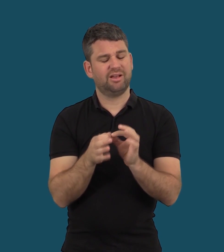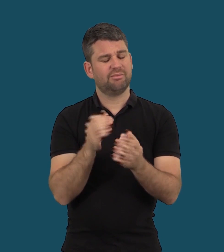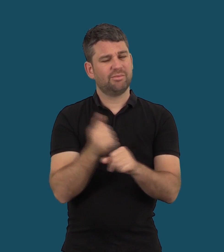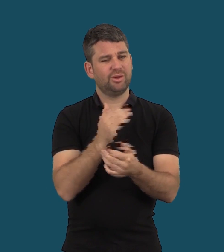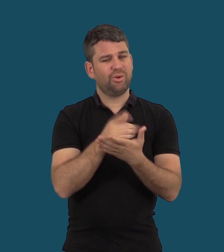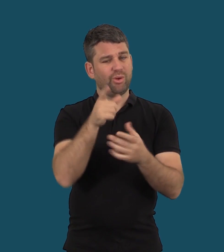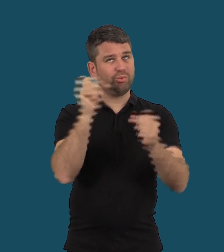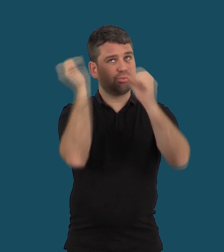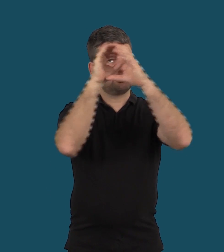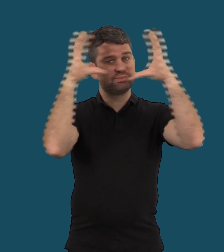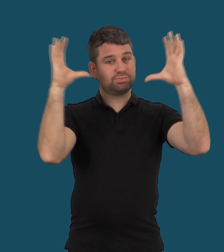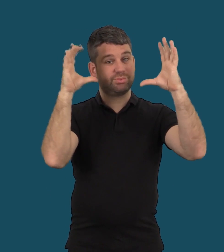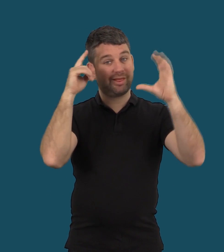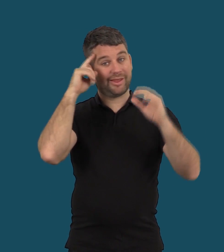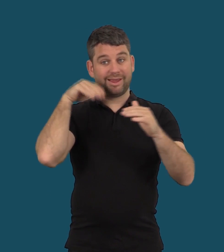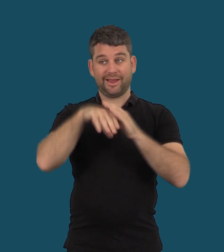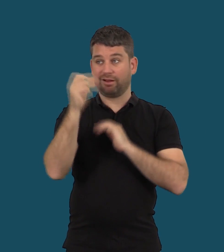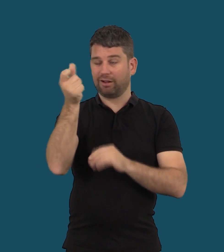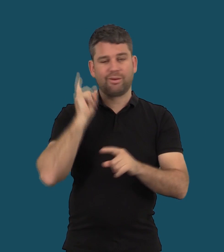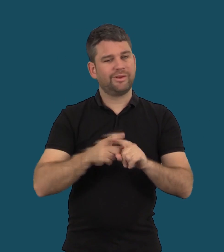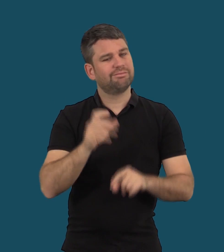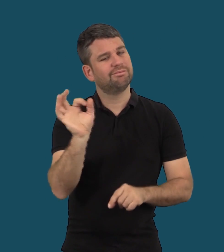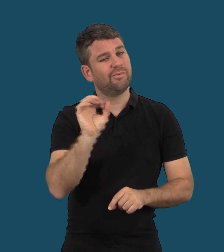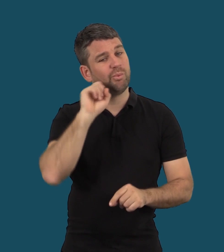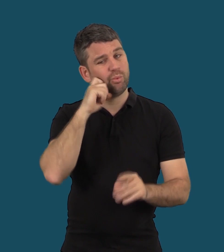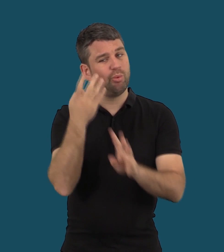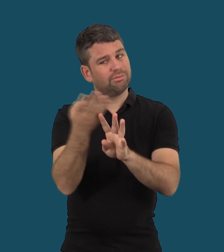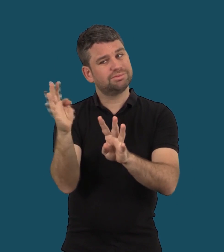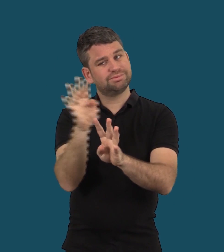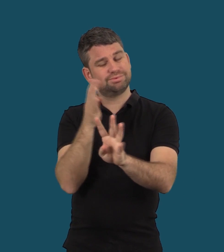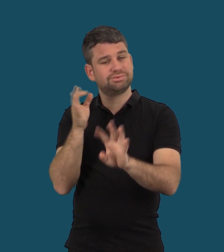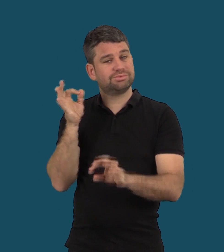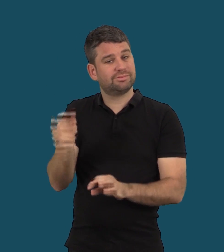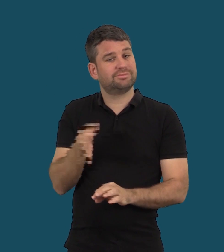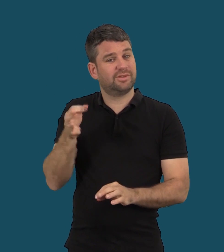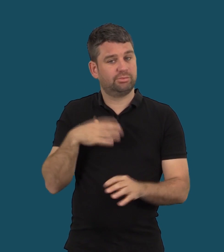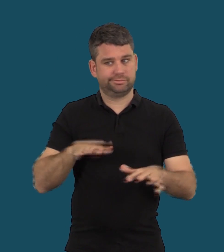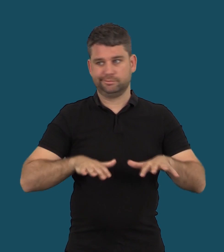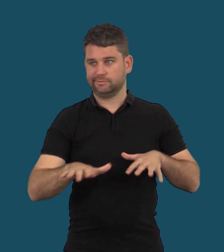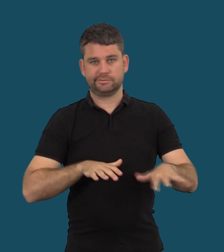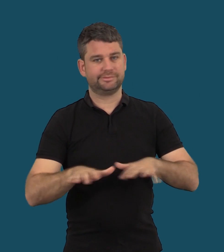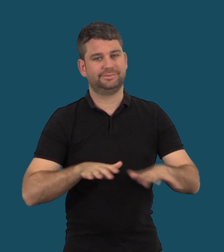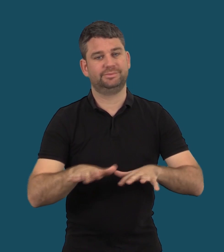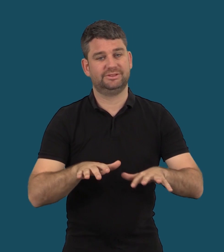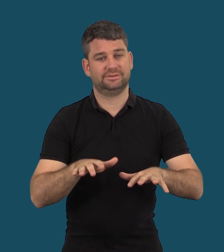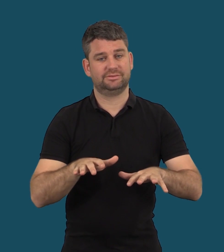Be aware that Emergency Relief Centres can be very busy and it can take a long time to process people,